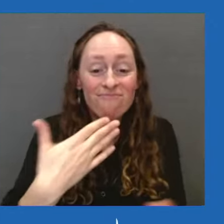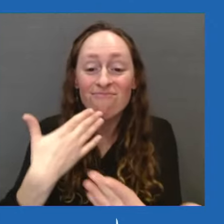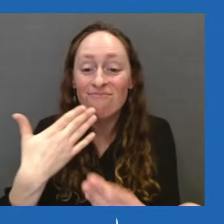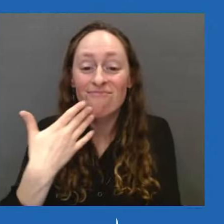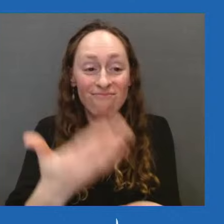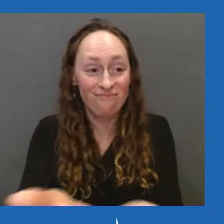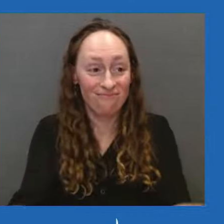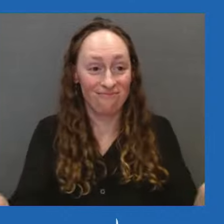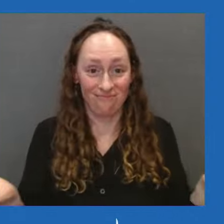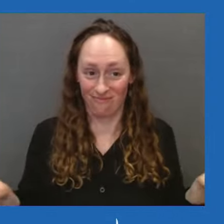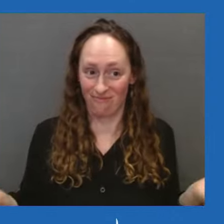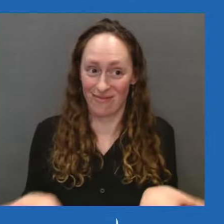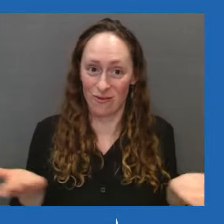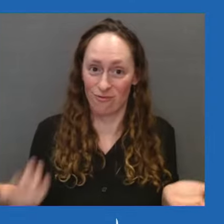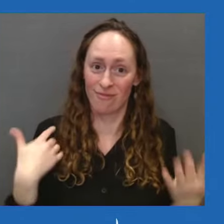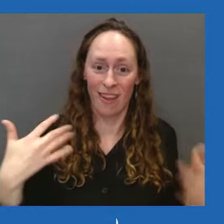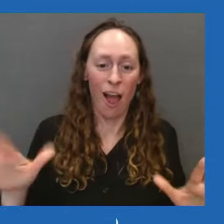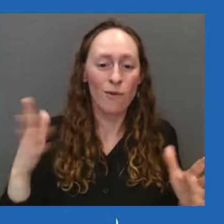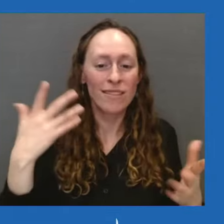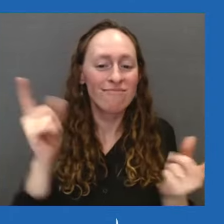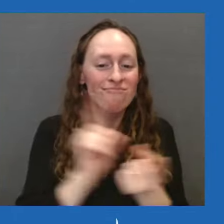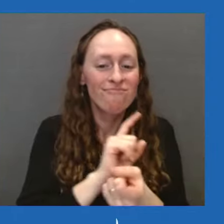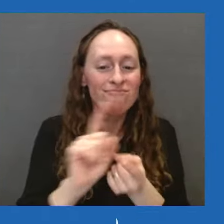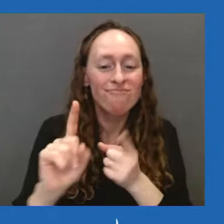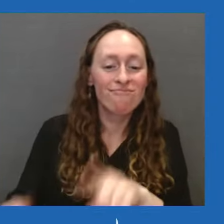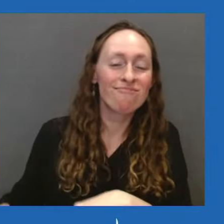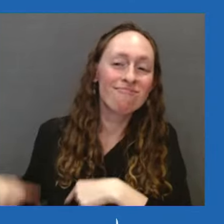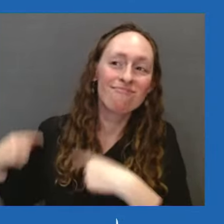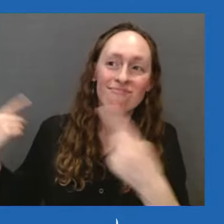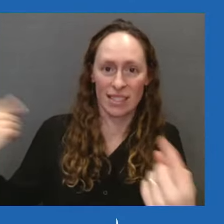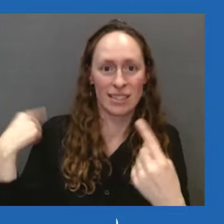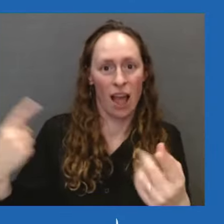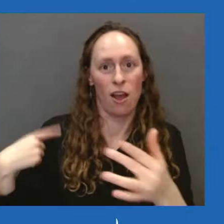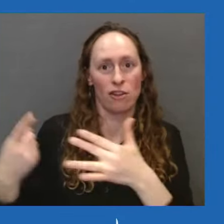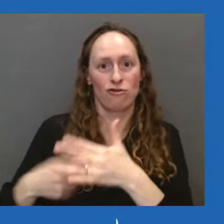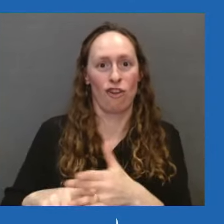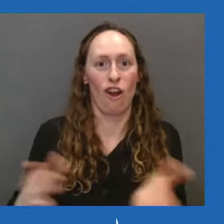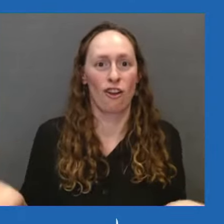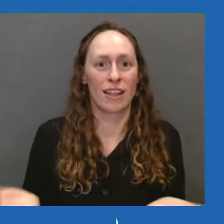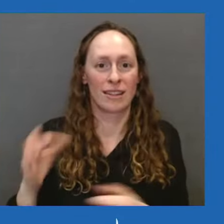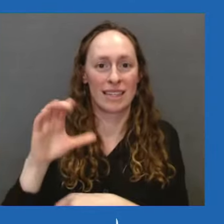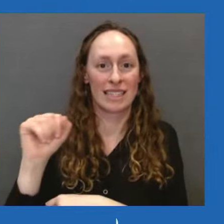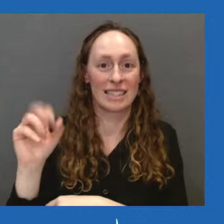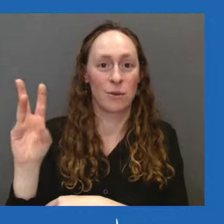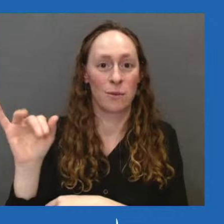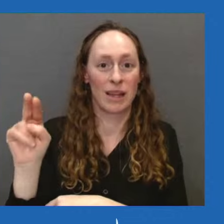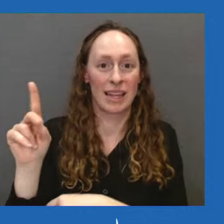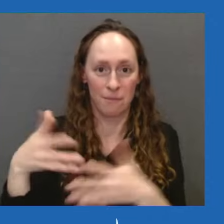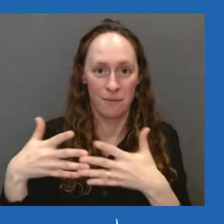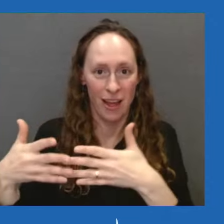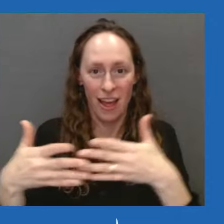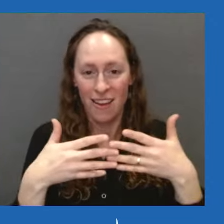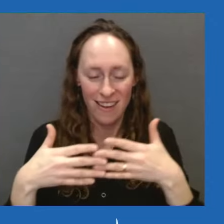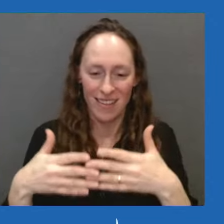Wind America, whose dedication makes all of this possible. Thank you.